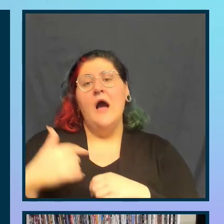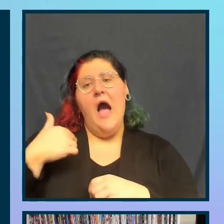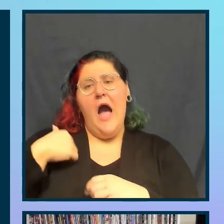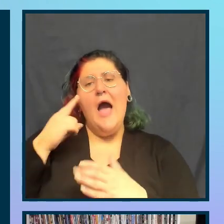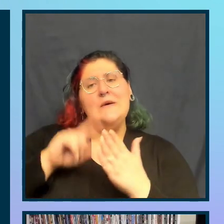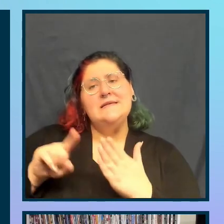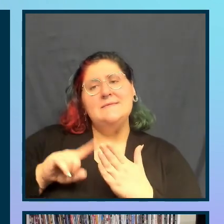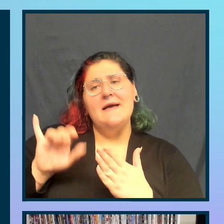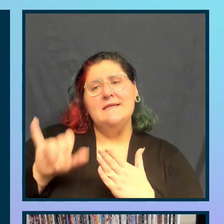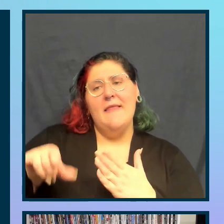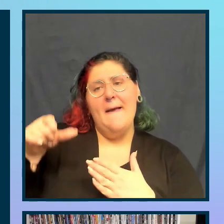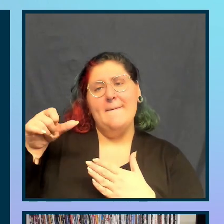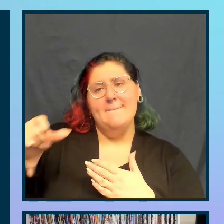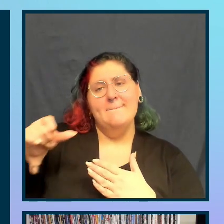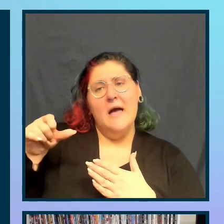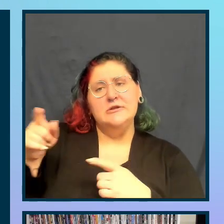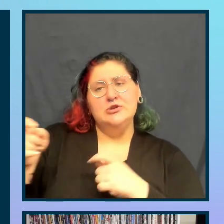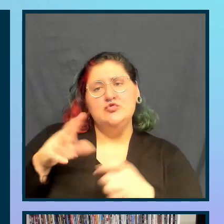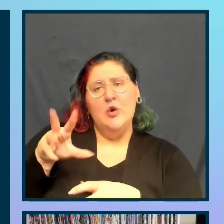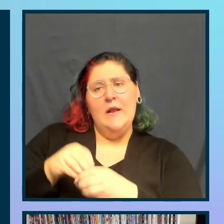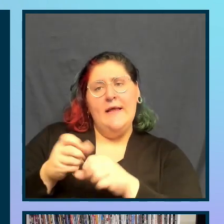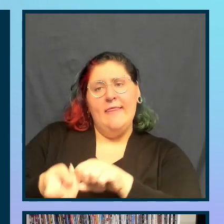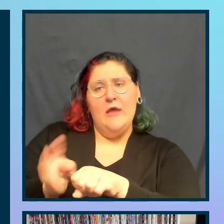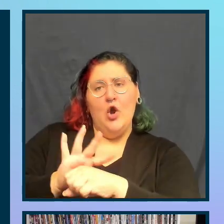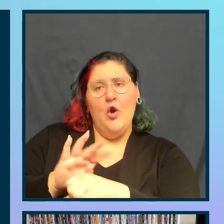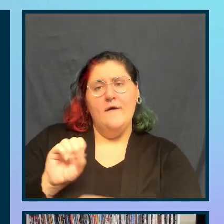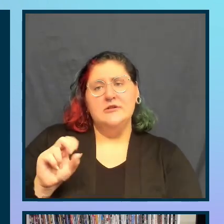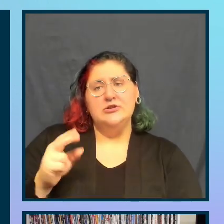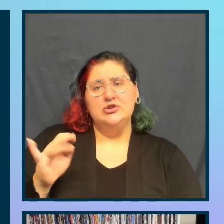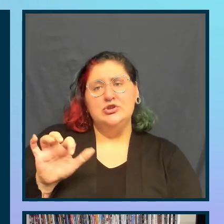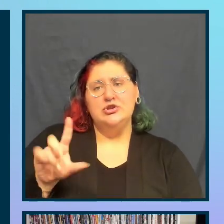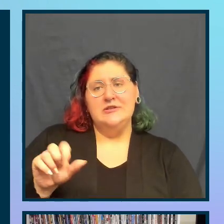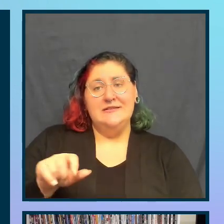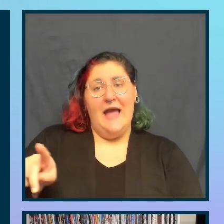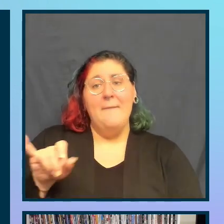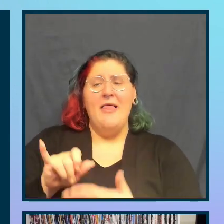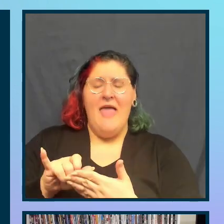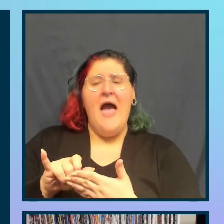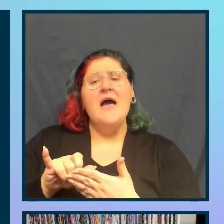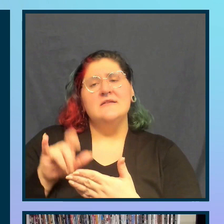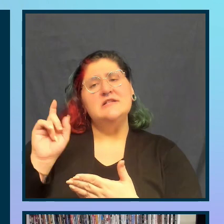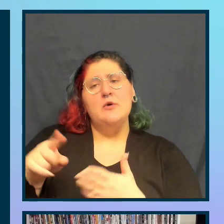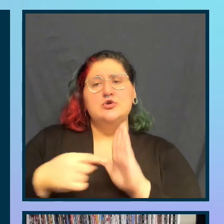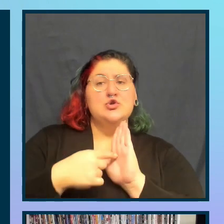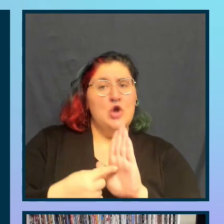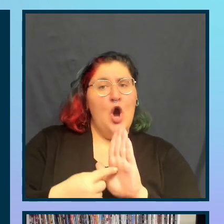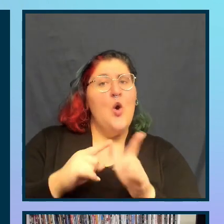which would show and hide the main navigation menu. The label in the Accessibility Inspector reveal the button successful name